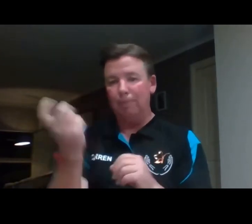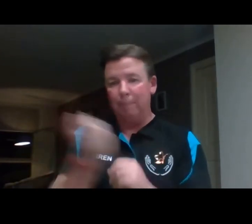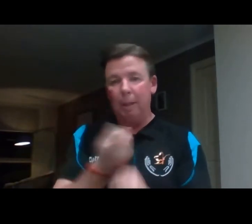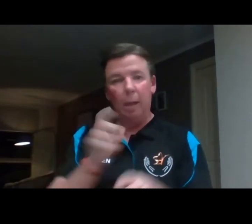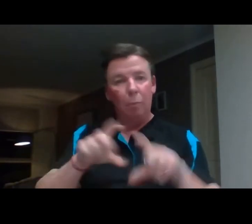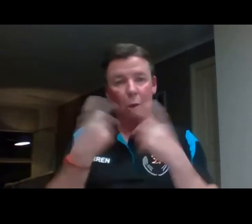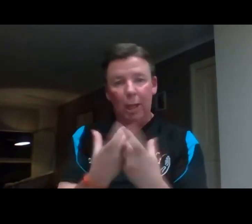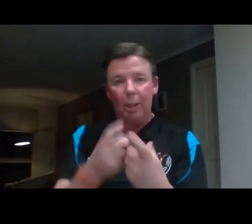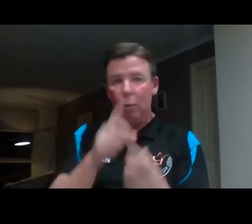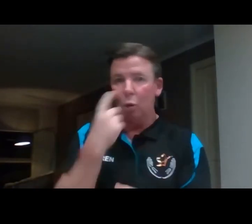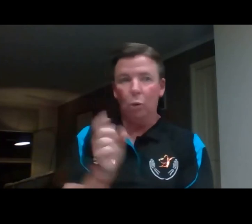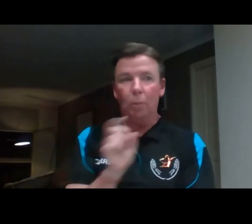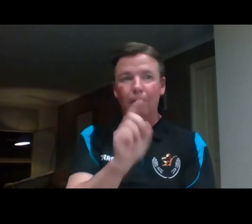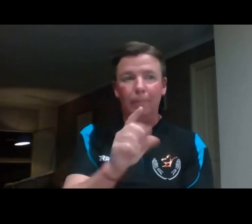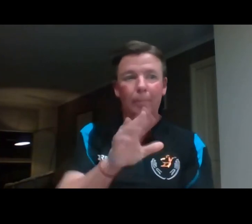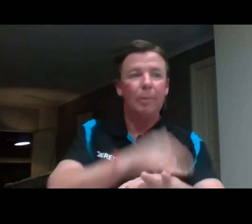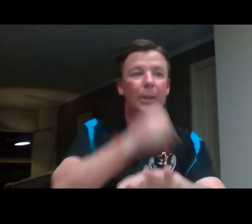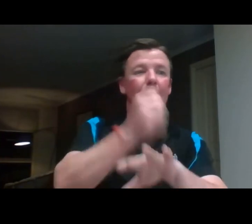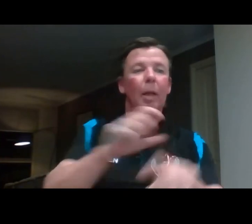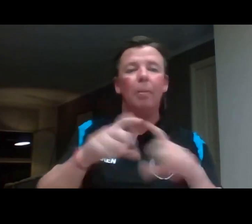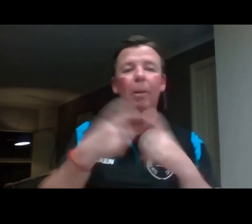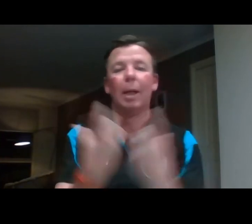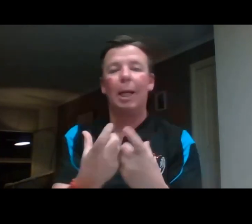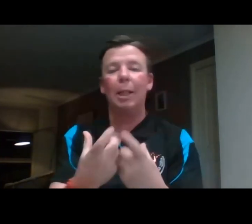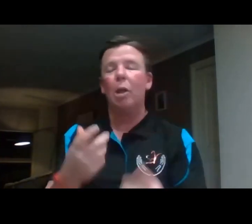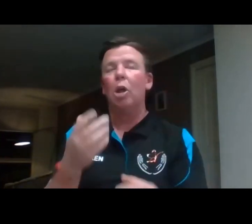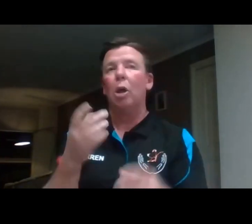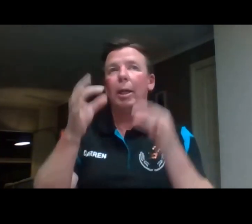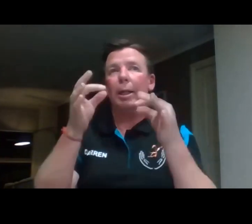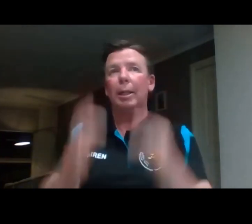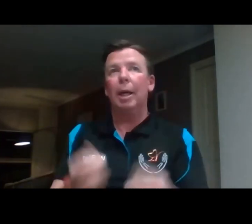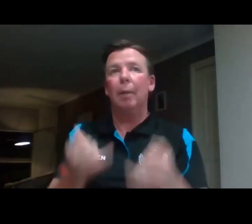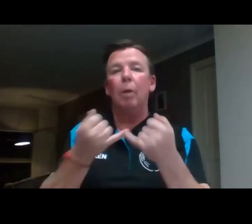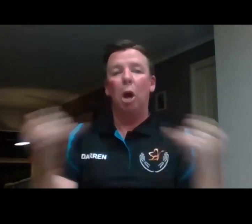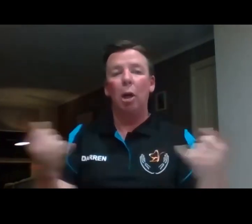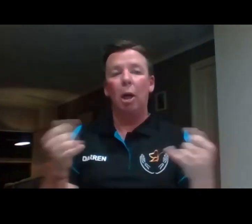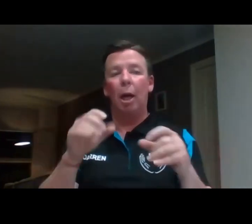hearing aids and speech, So that brings us to today.